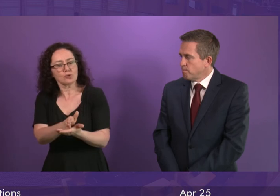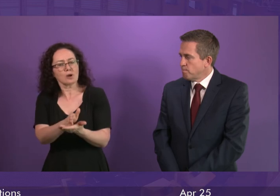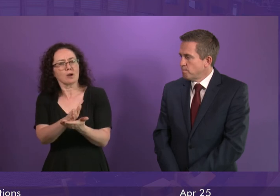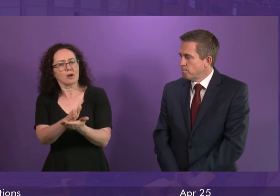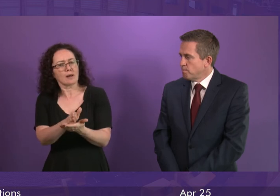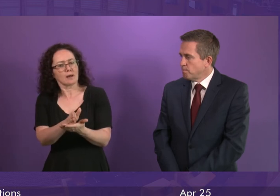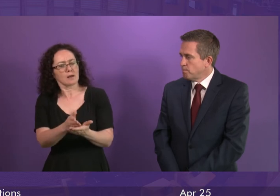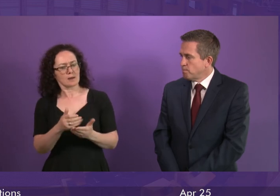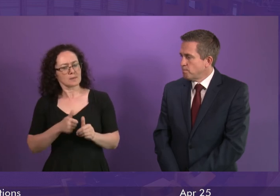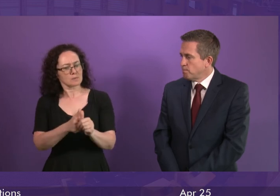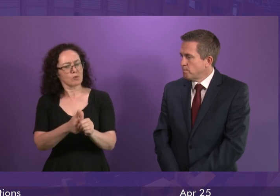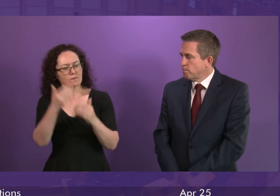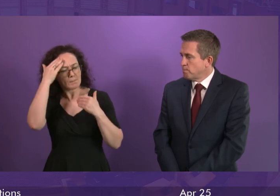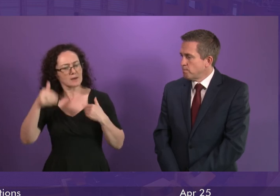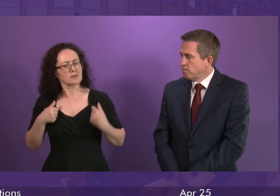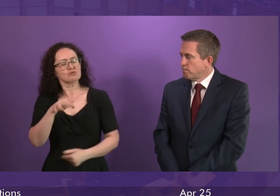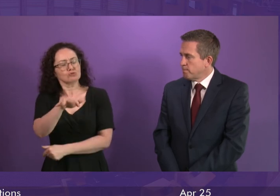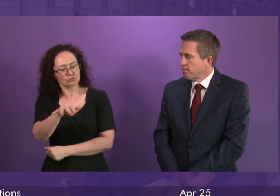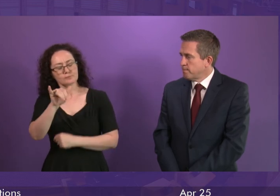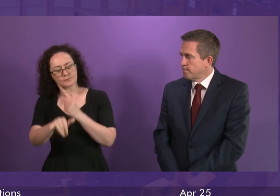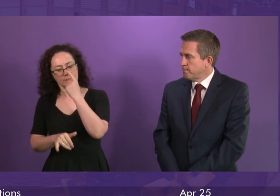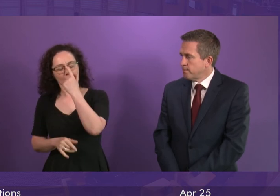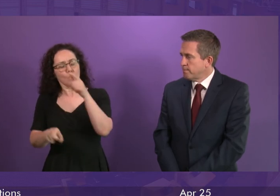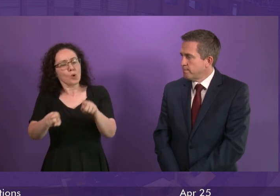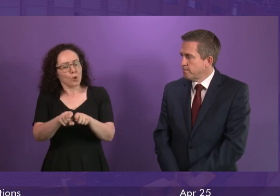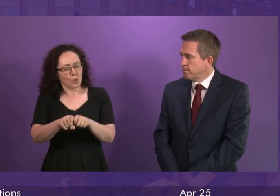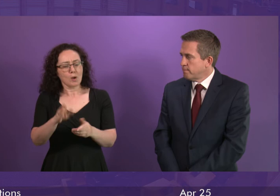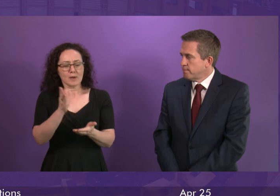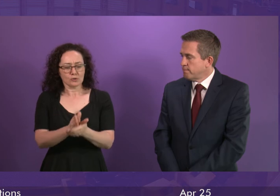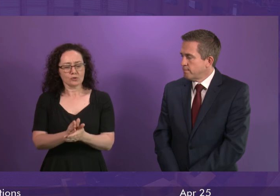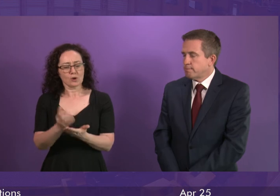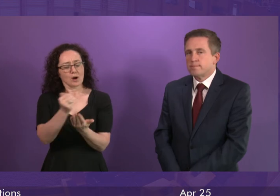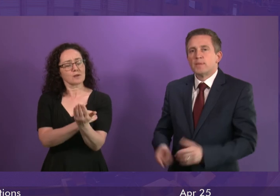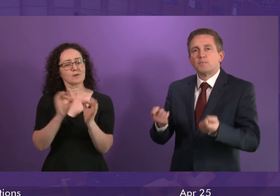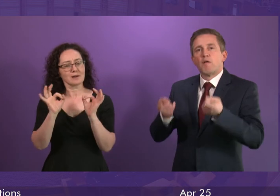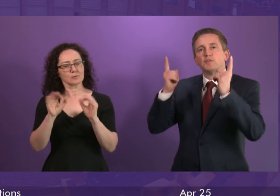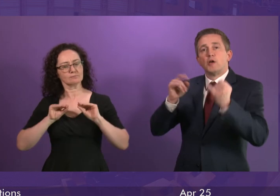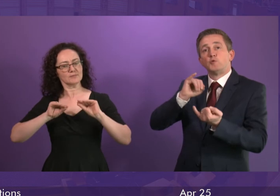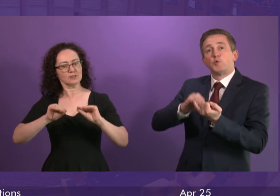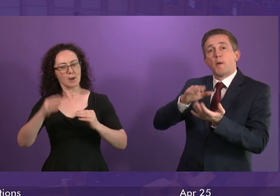schools already do to support children and young people to learn about mental wellbeing through the curriculum for excellence. Stuart McMillan: